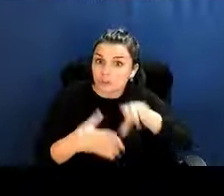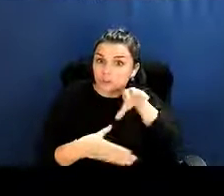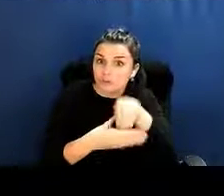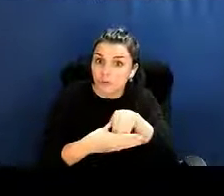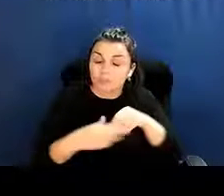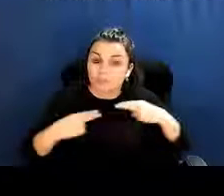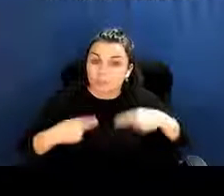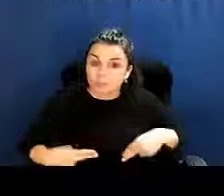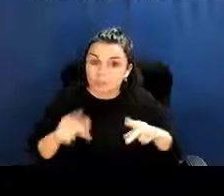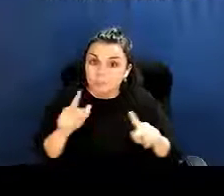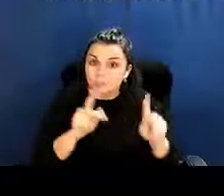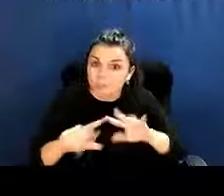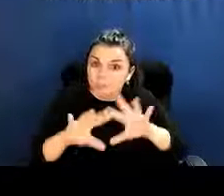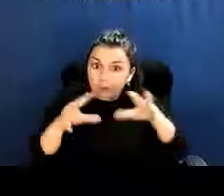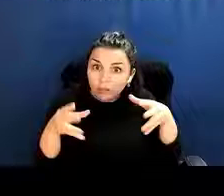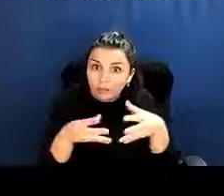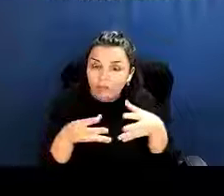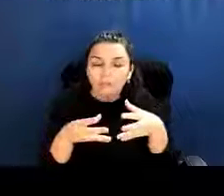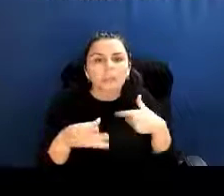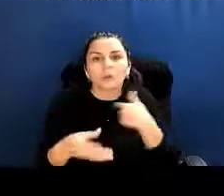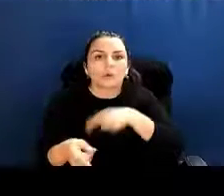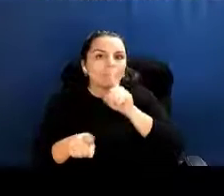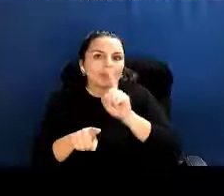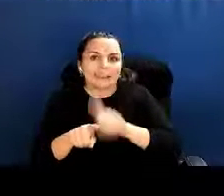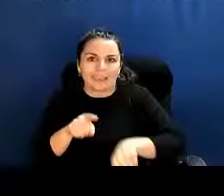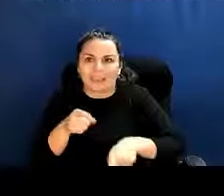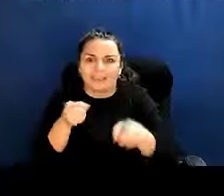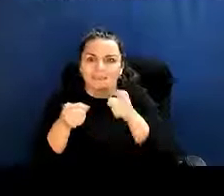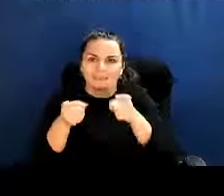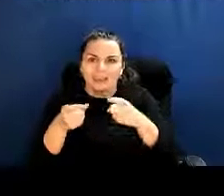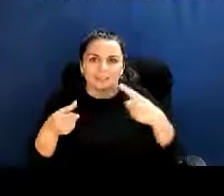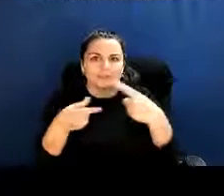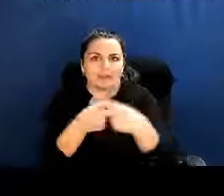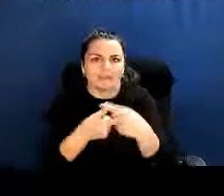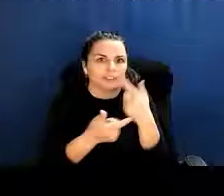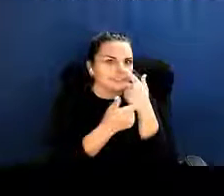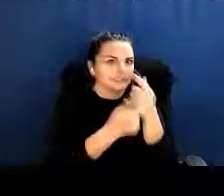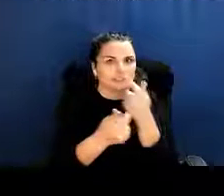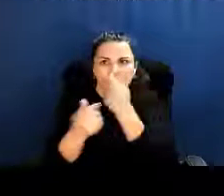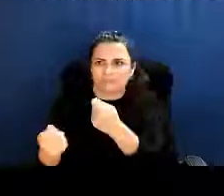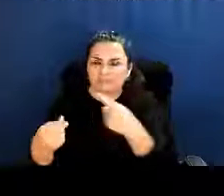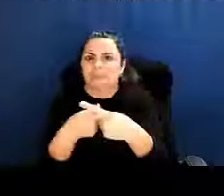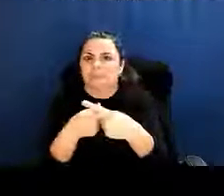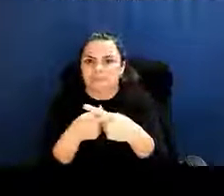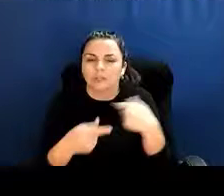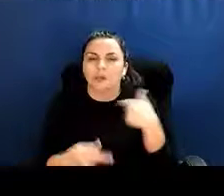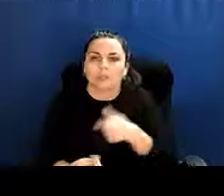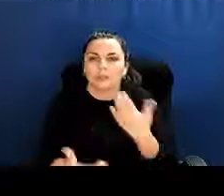we may not be able to manage the competing interests, and we may forget to adequately protect the rights